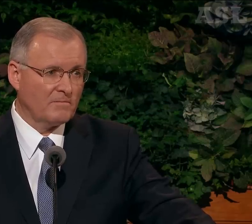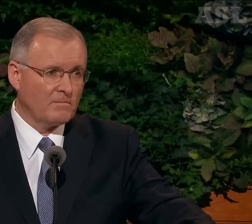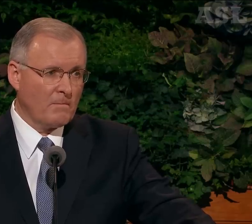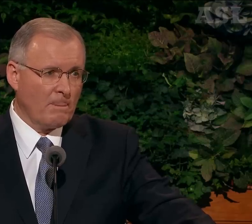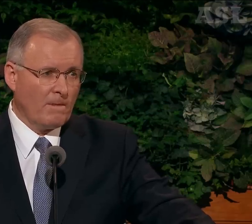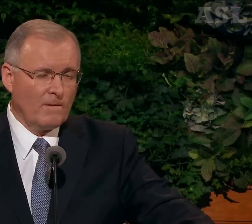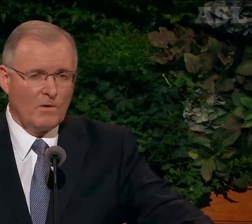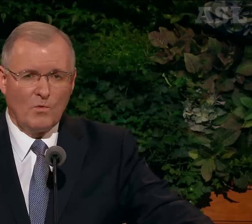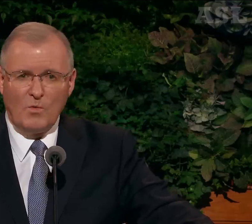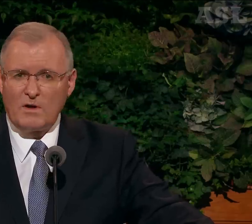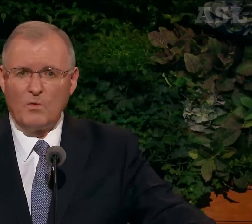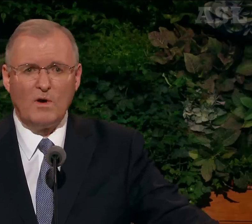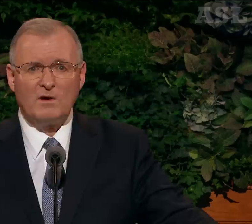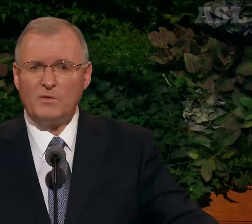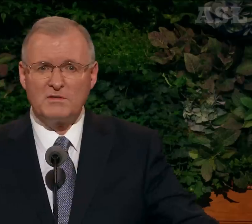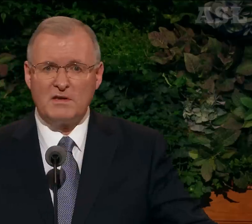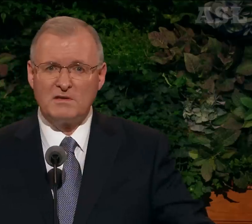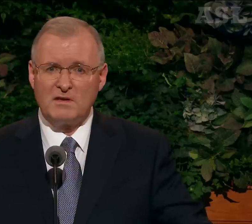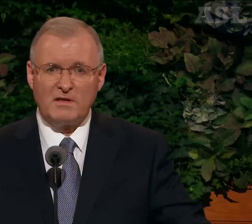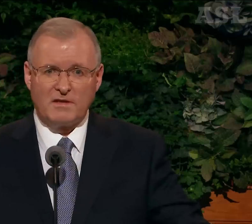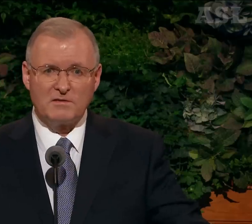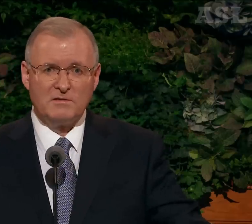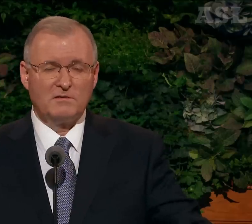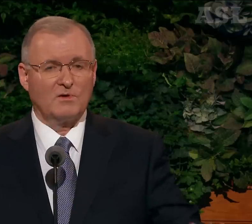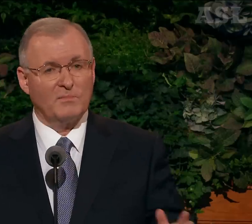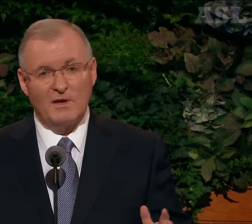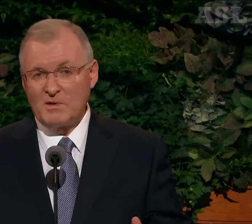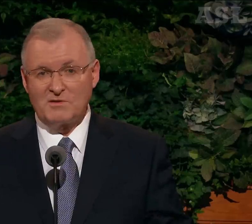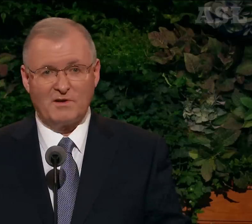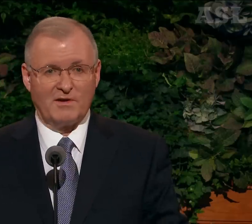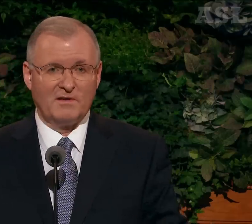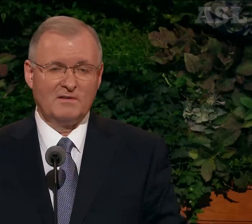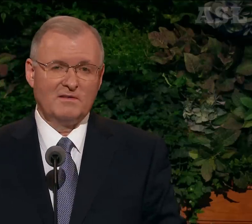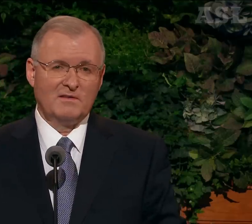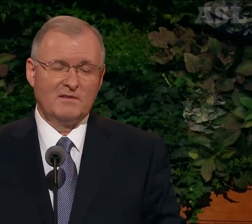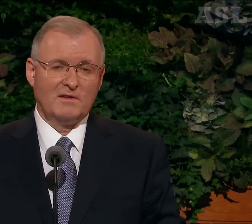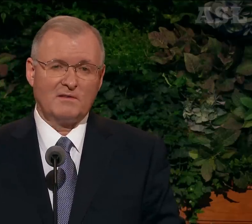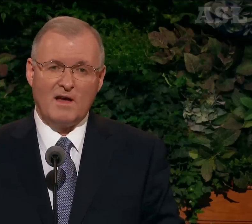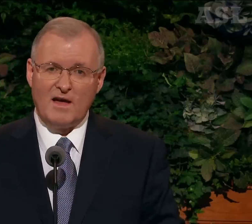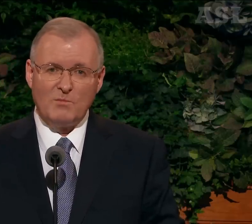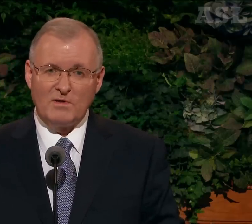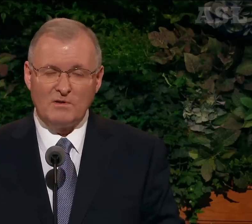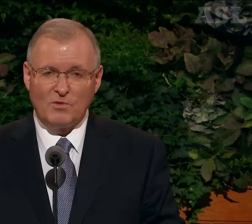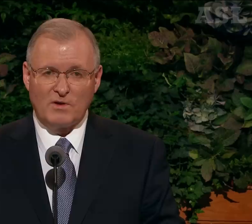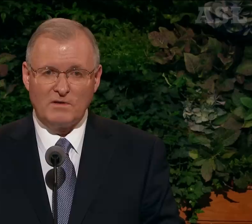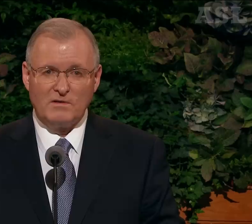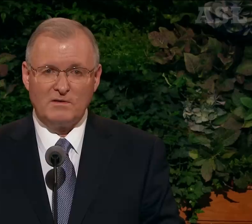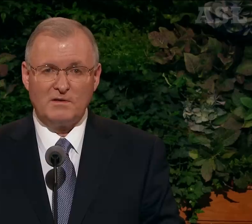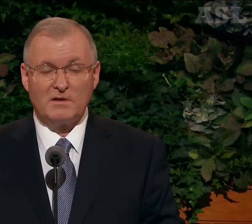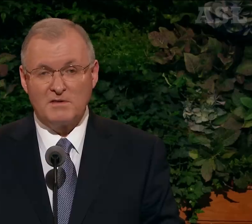HAPPINESS IN YOUR SERVICE AS A